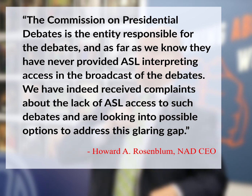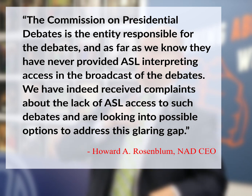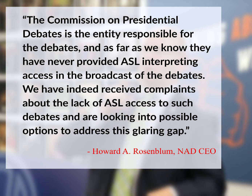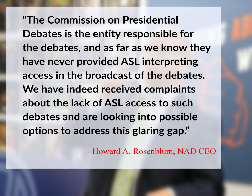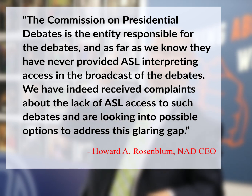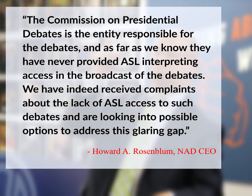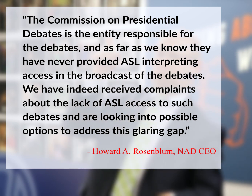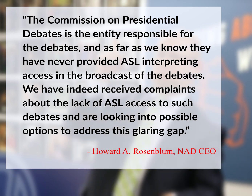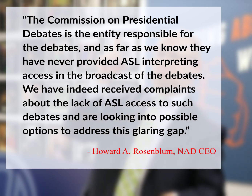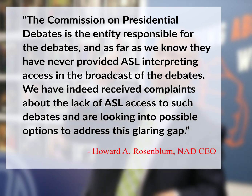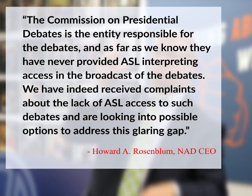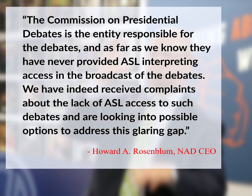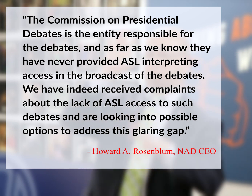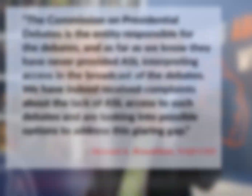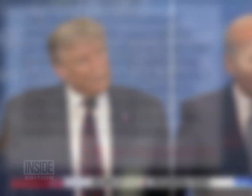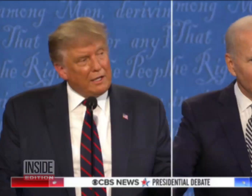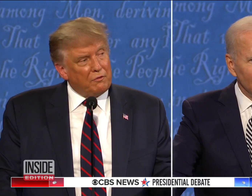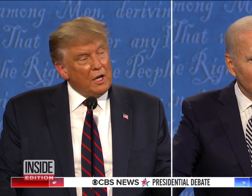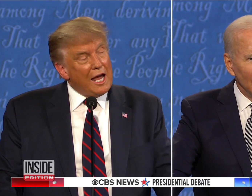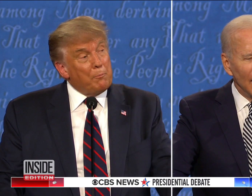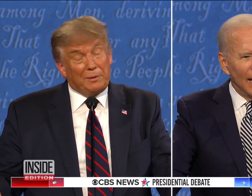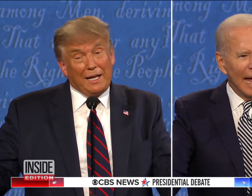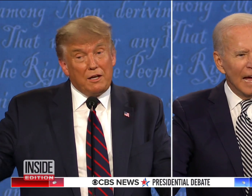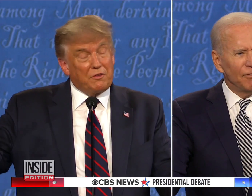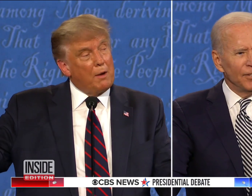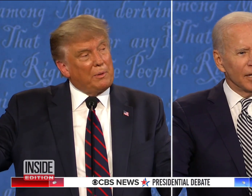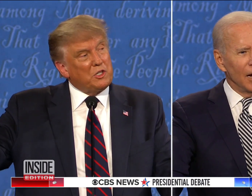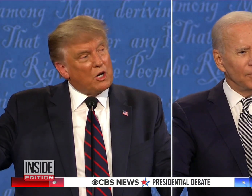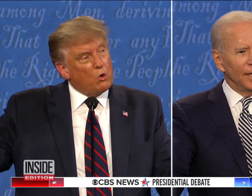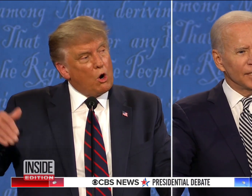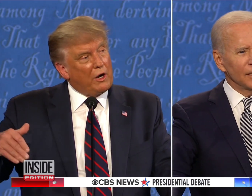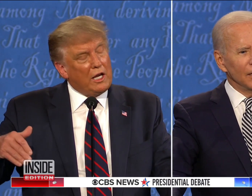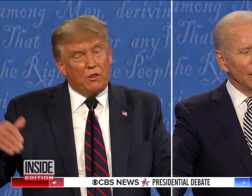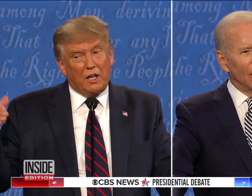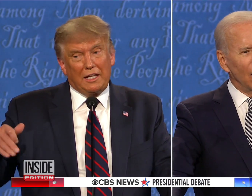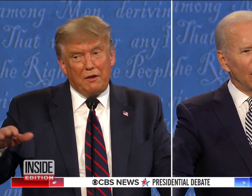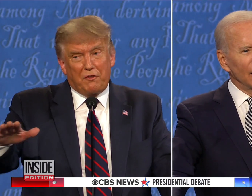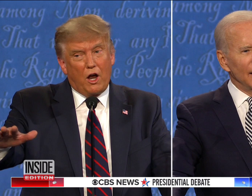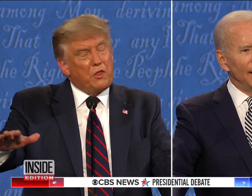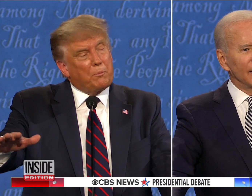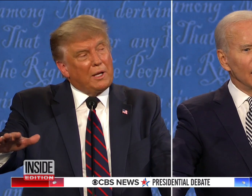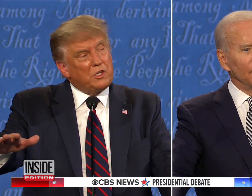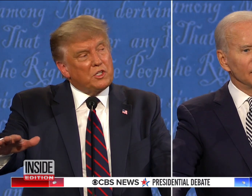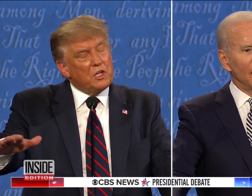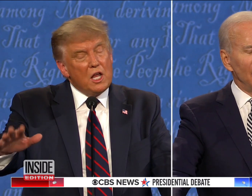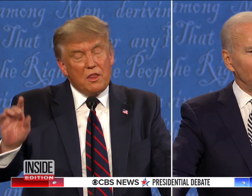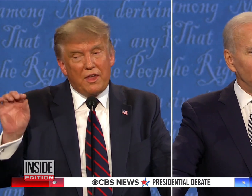to address this glaring gap." The commission on presidential debates has not yet addressed if it plans to offer